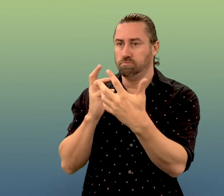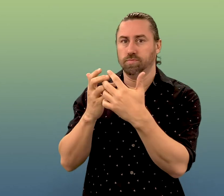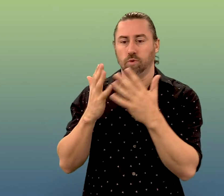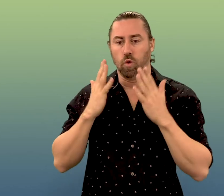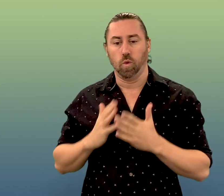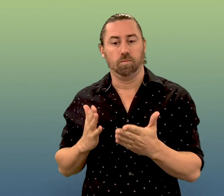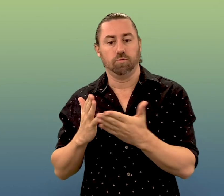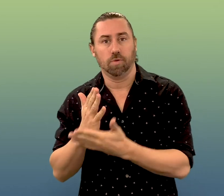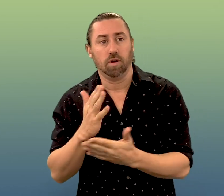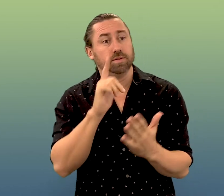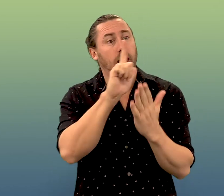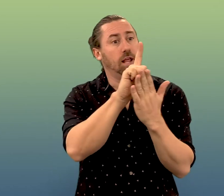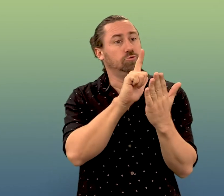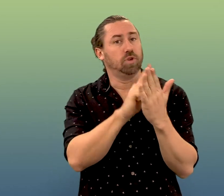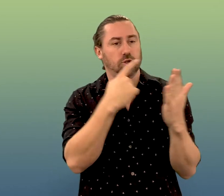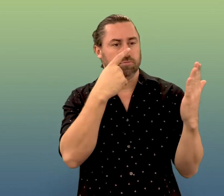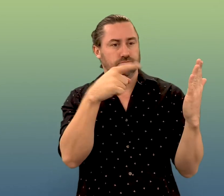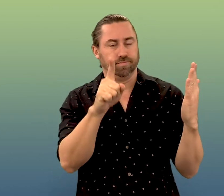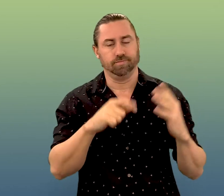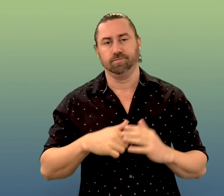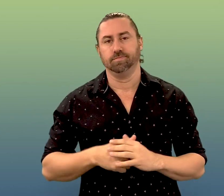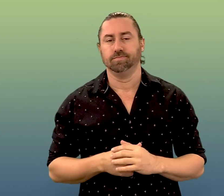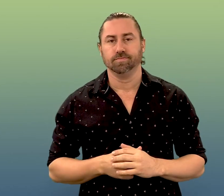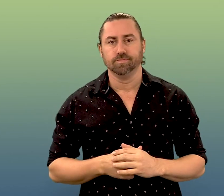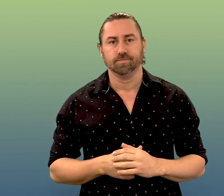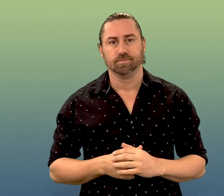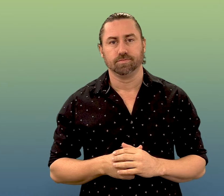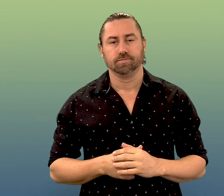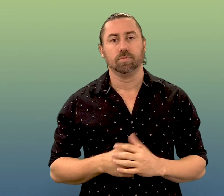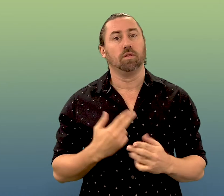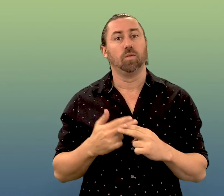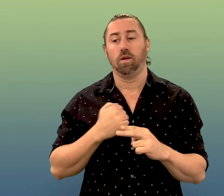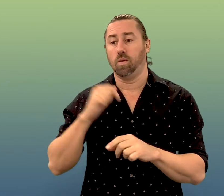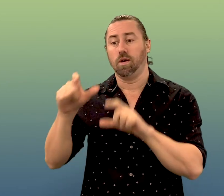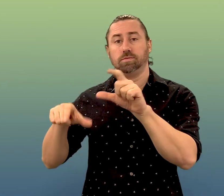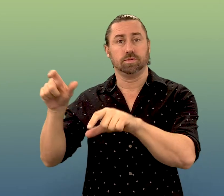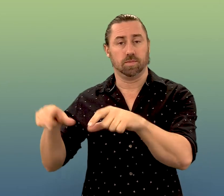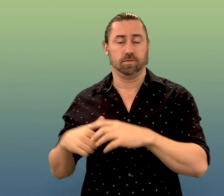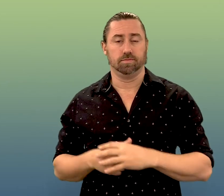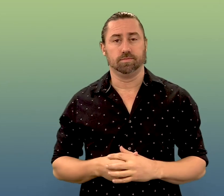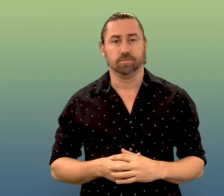broader human rights and legislative obligations. For our customers.